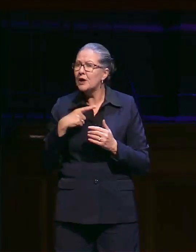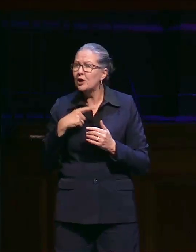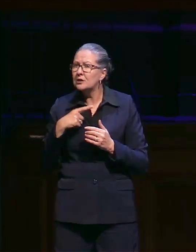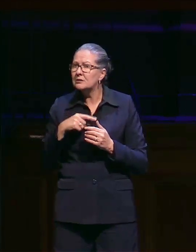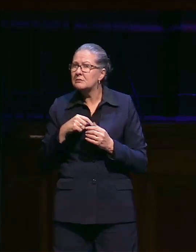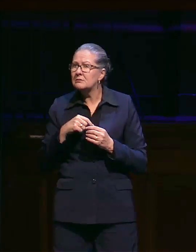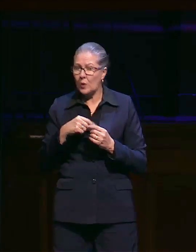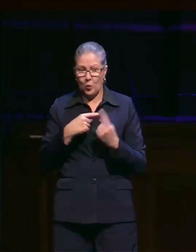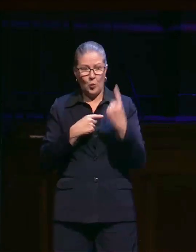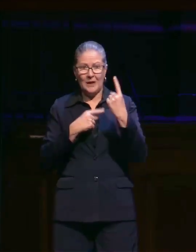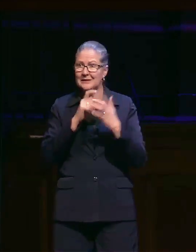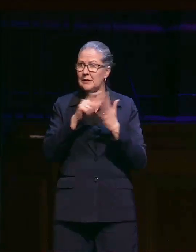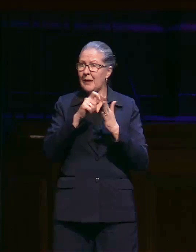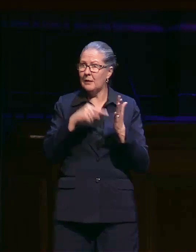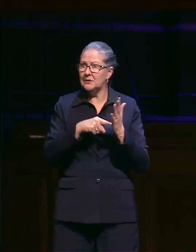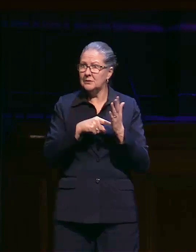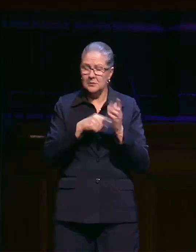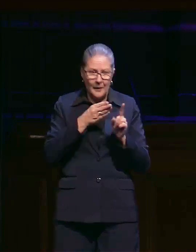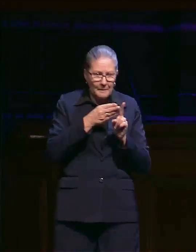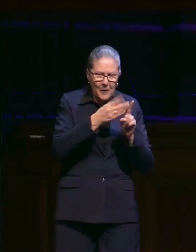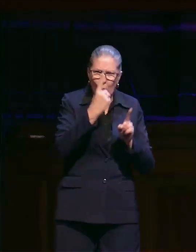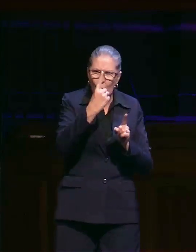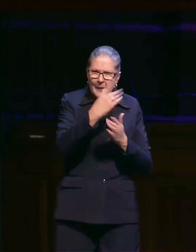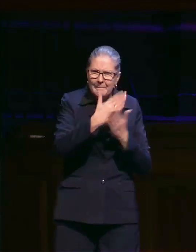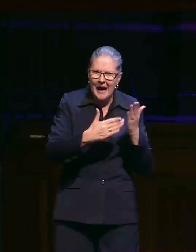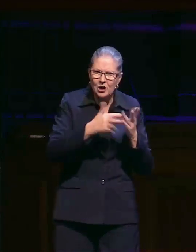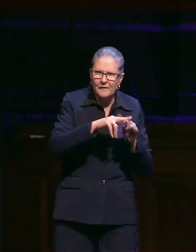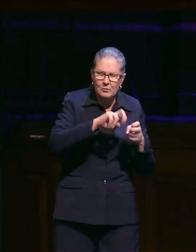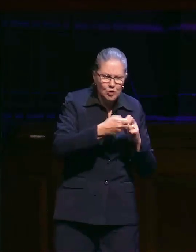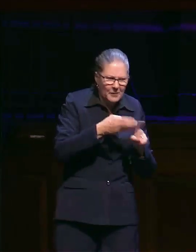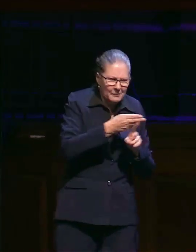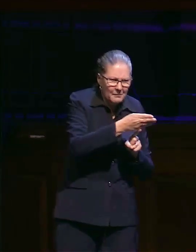department dealing with one part of the problem at a time can't fix complex